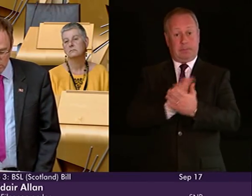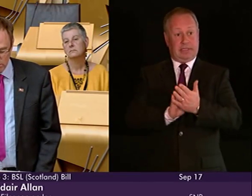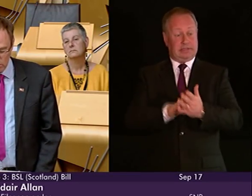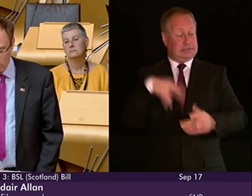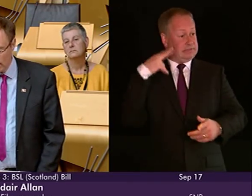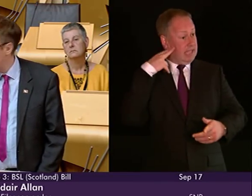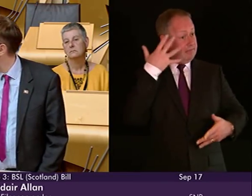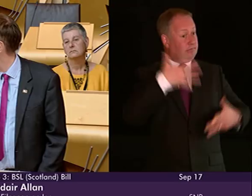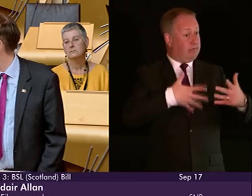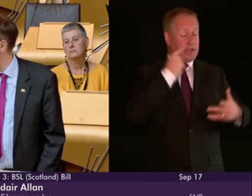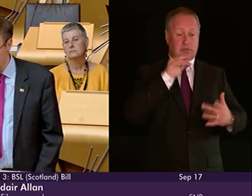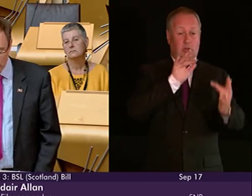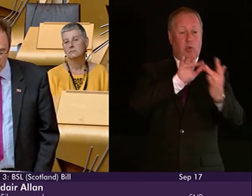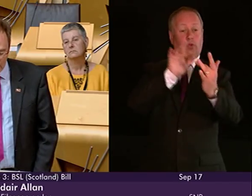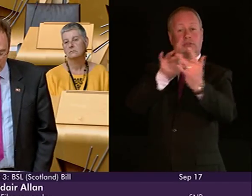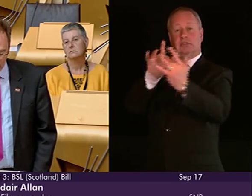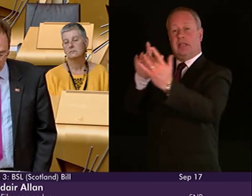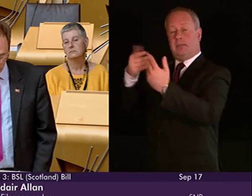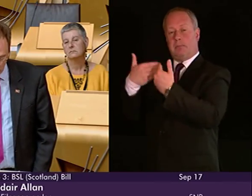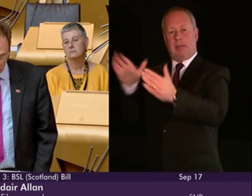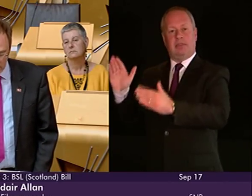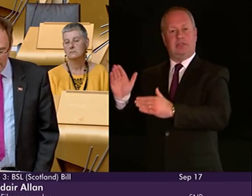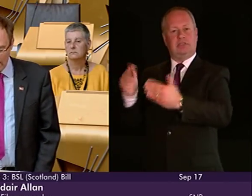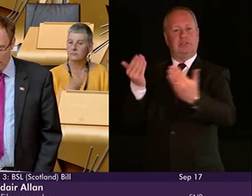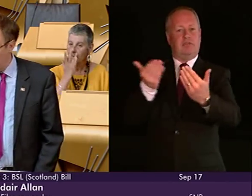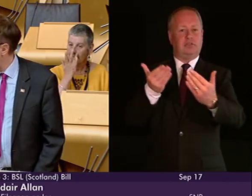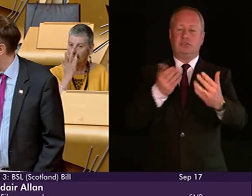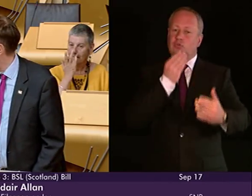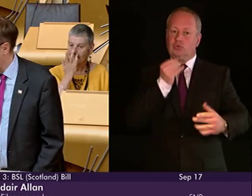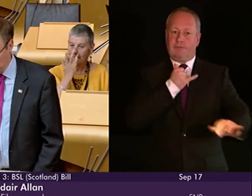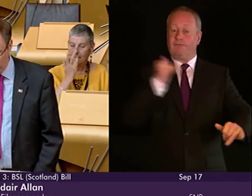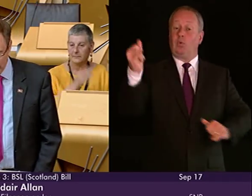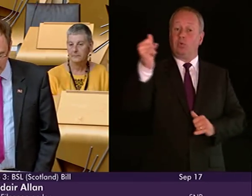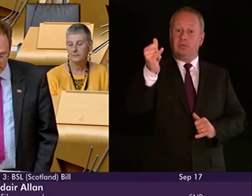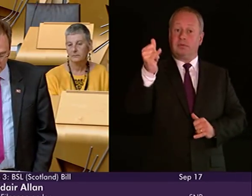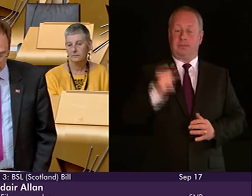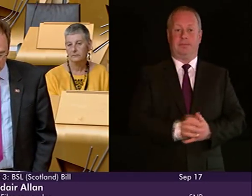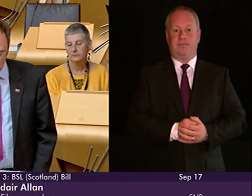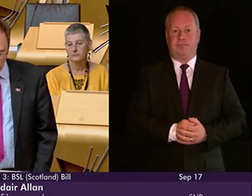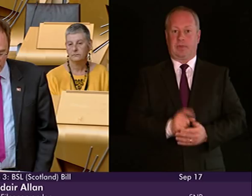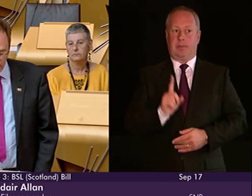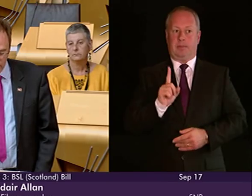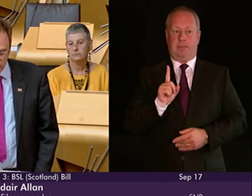users to contact public services by phone, but I recognise that that does not obviate